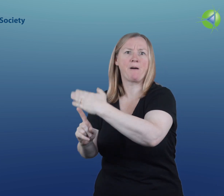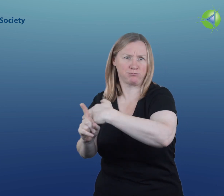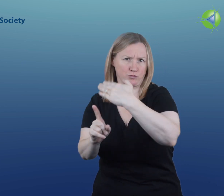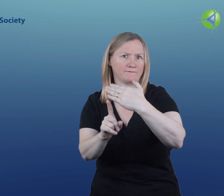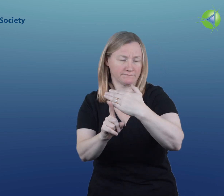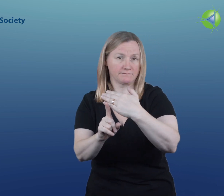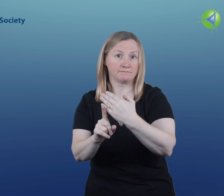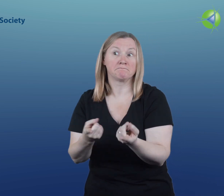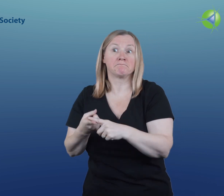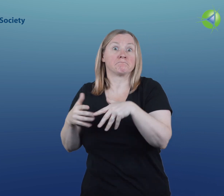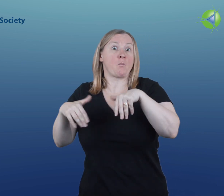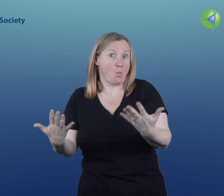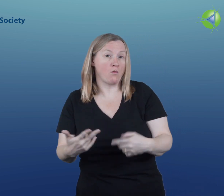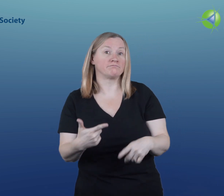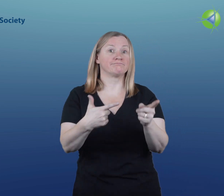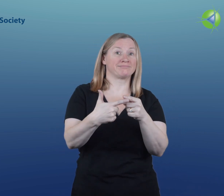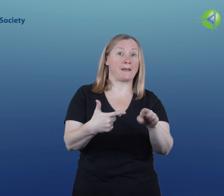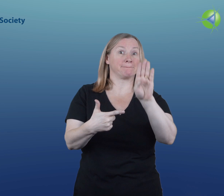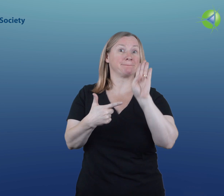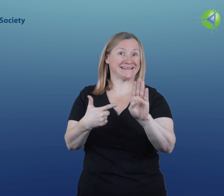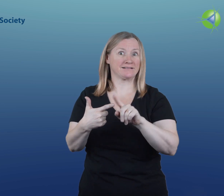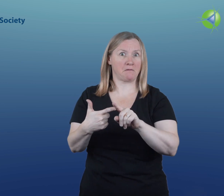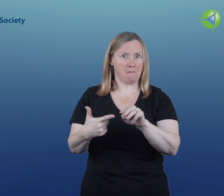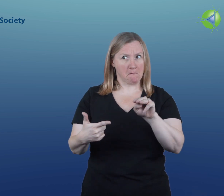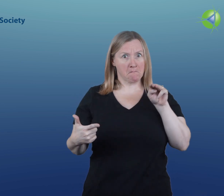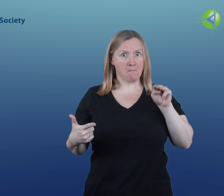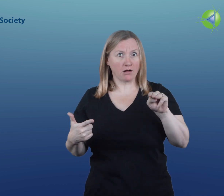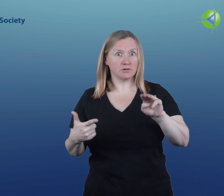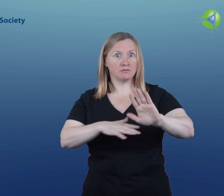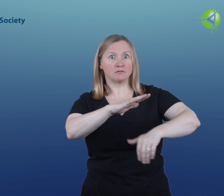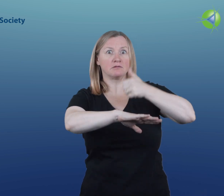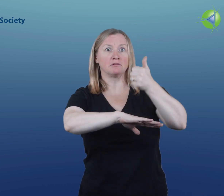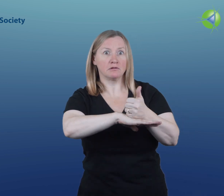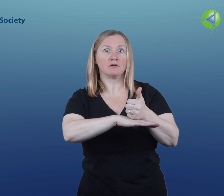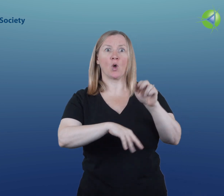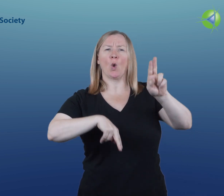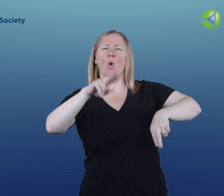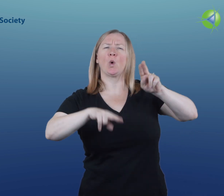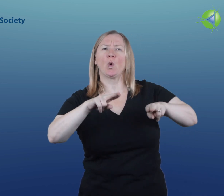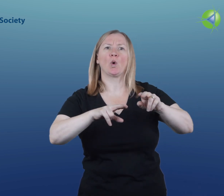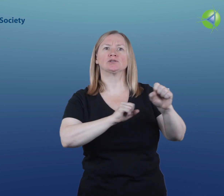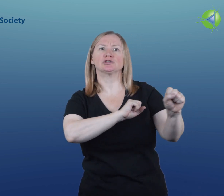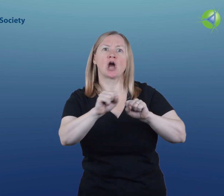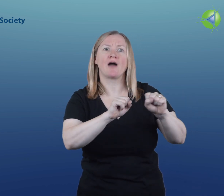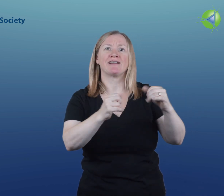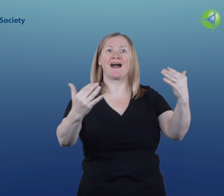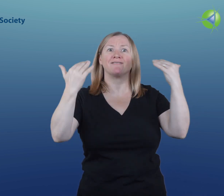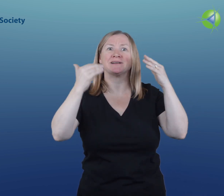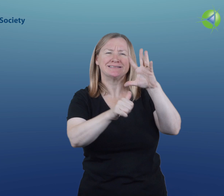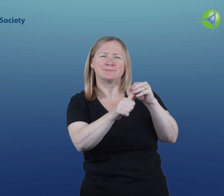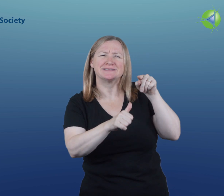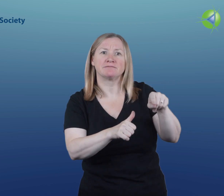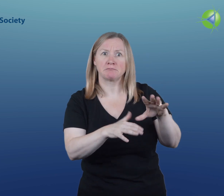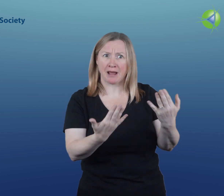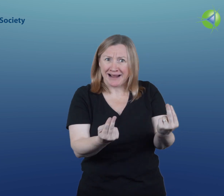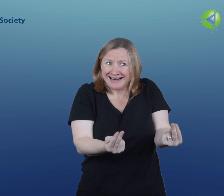(b) possible new specific services/information may be necessary and appropriate,